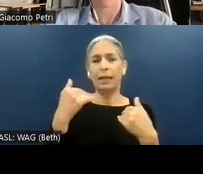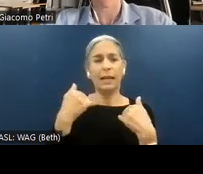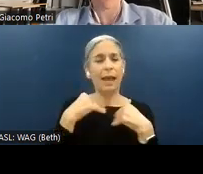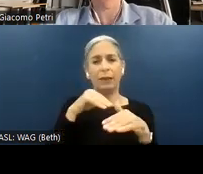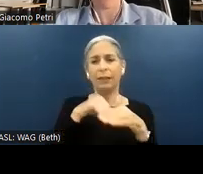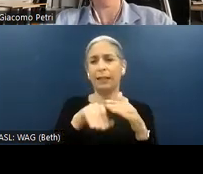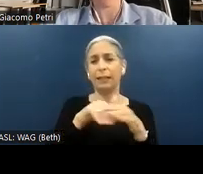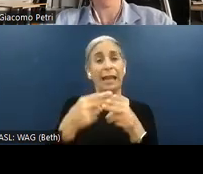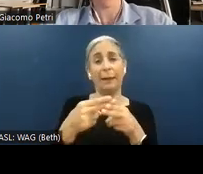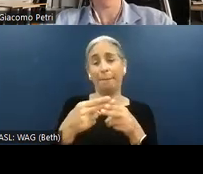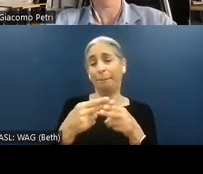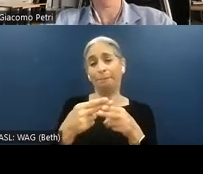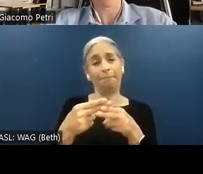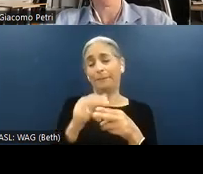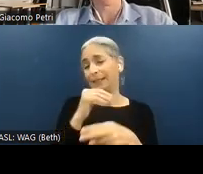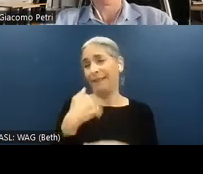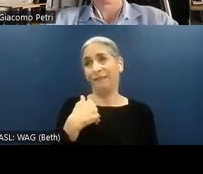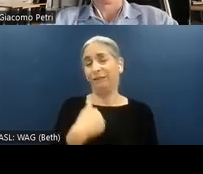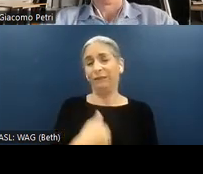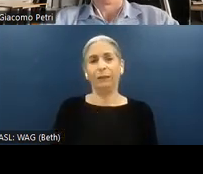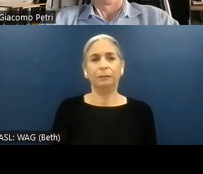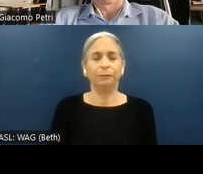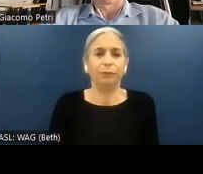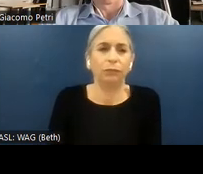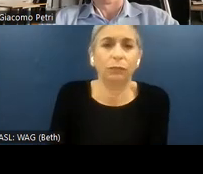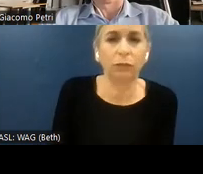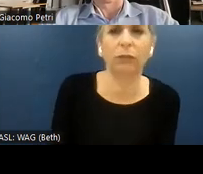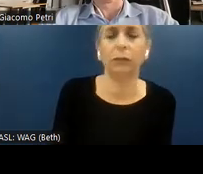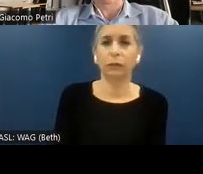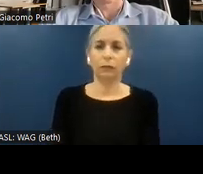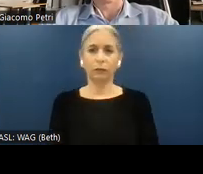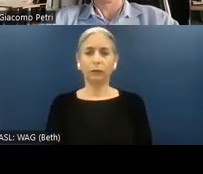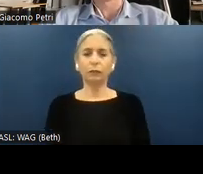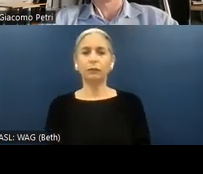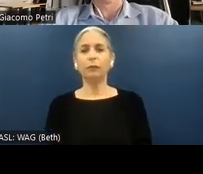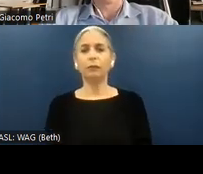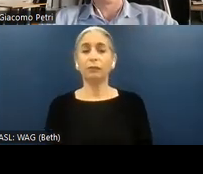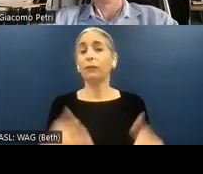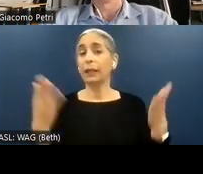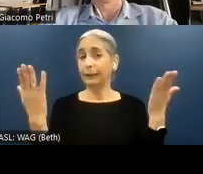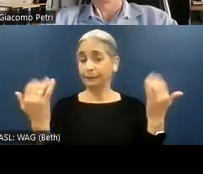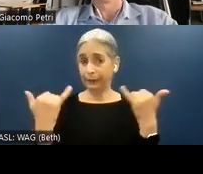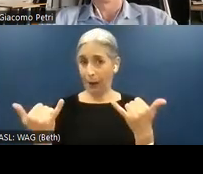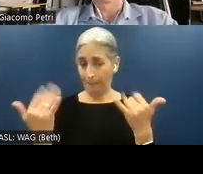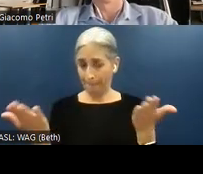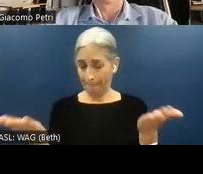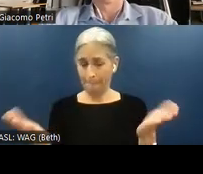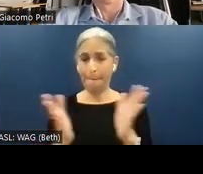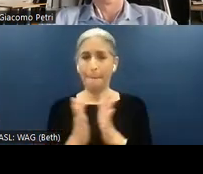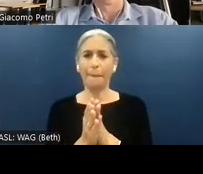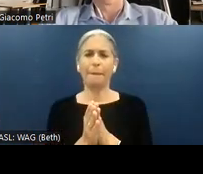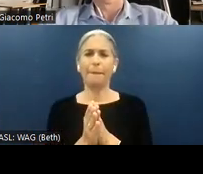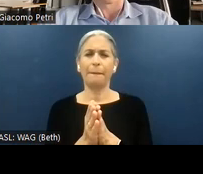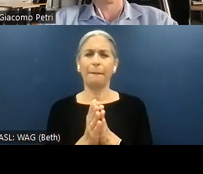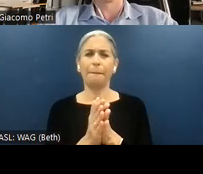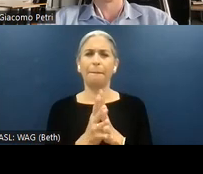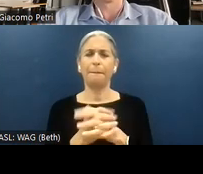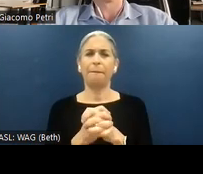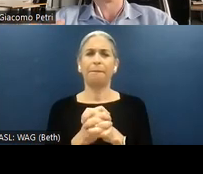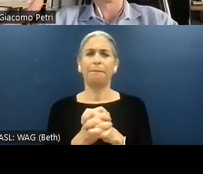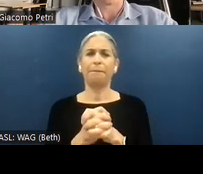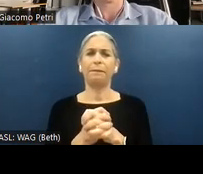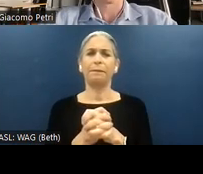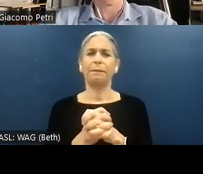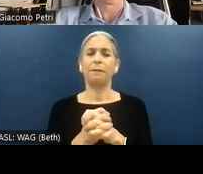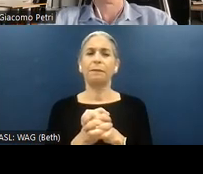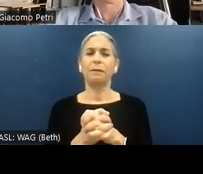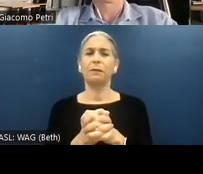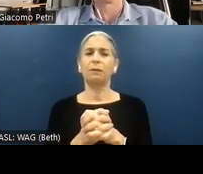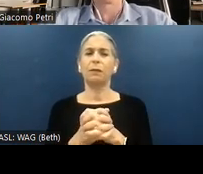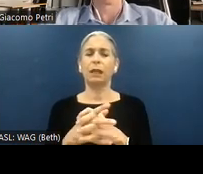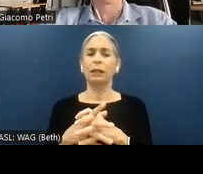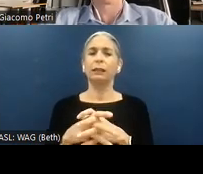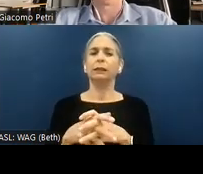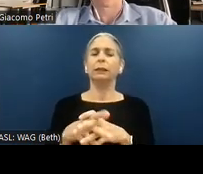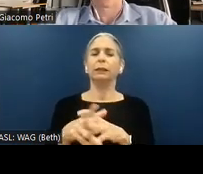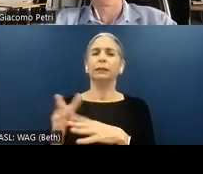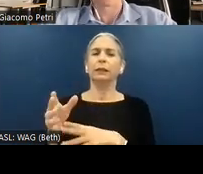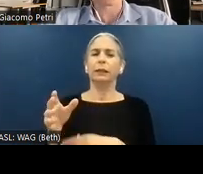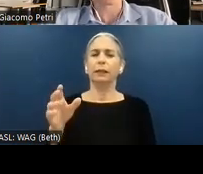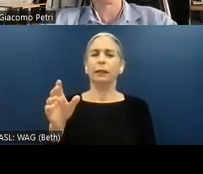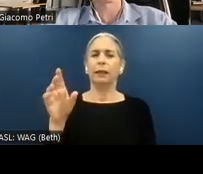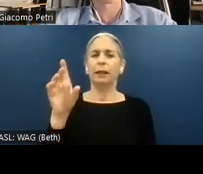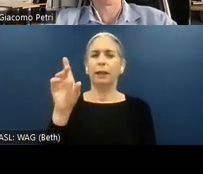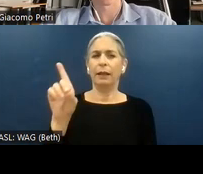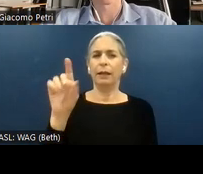name. Now let's delve into the various sections of the UsableNet AQA platform while exploring